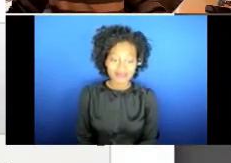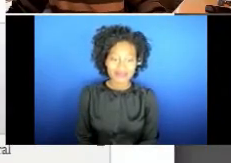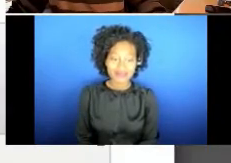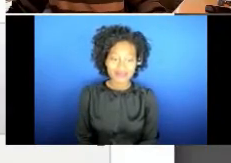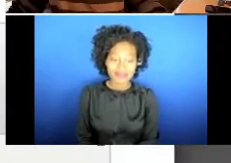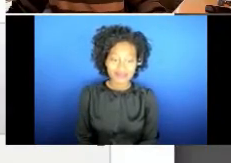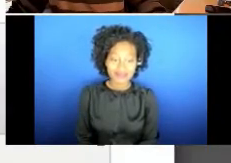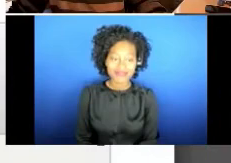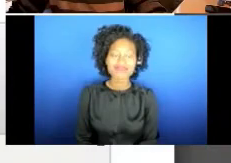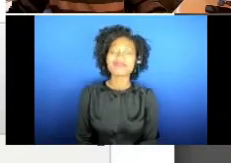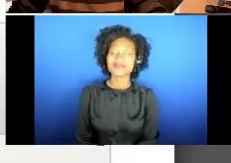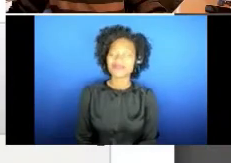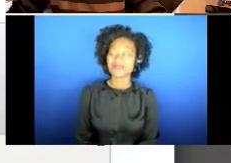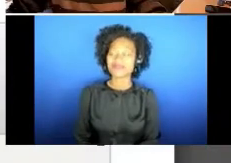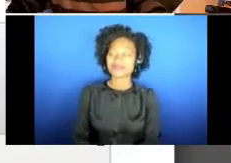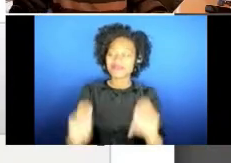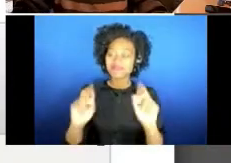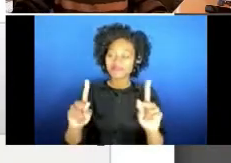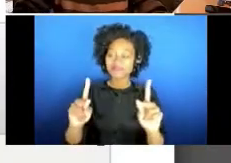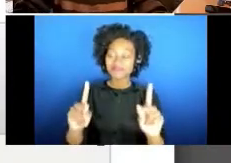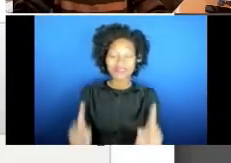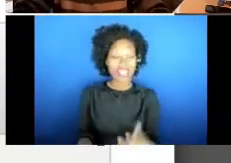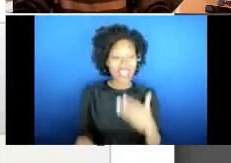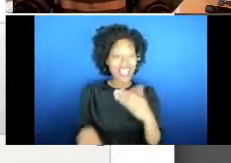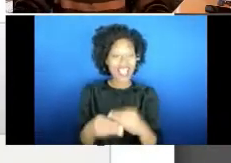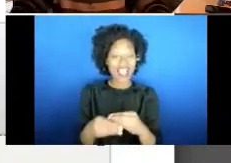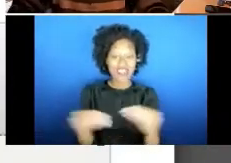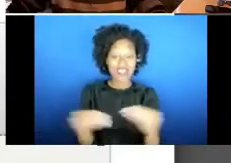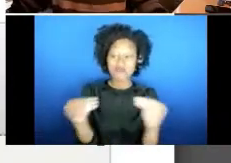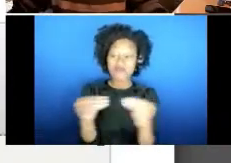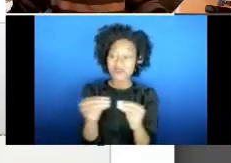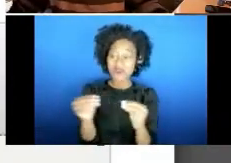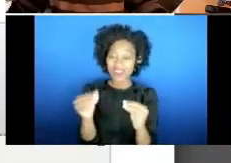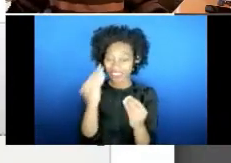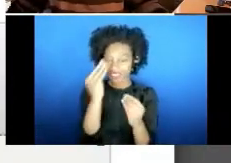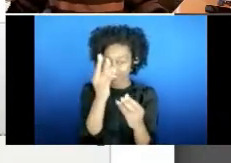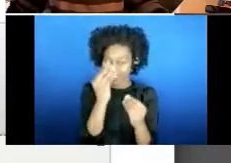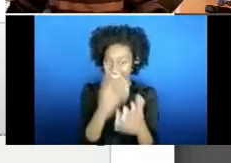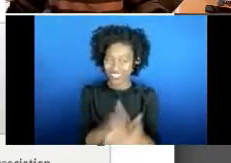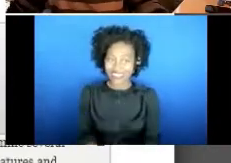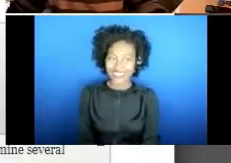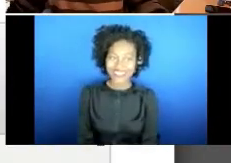Okay I add more content there. So